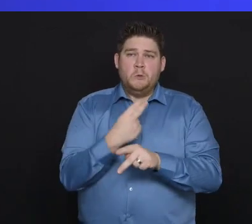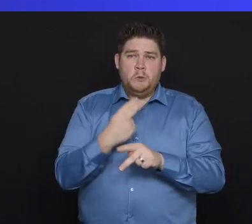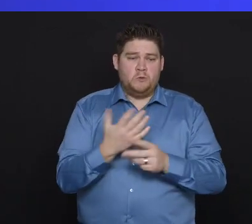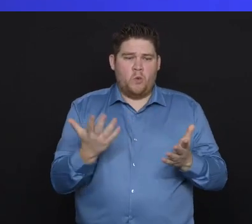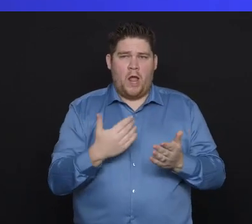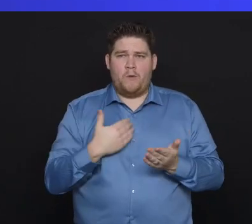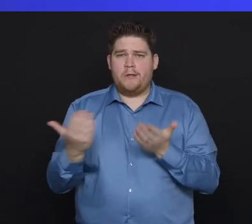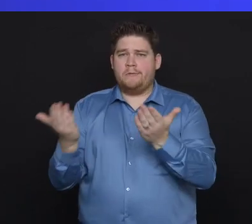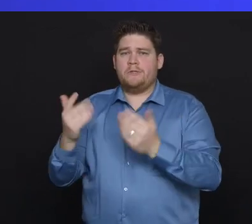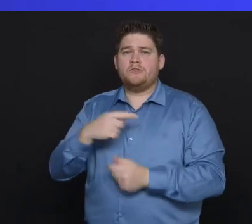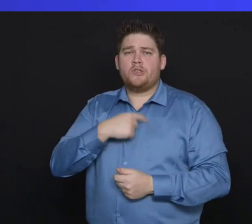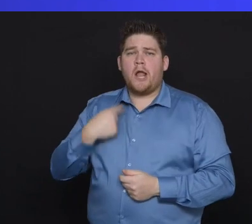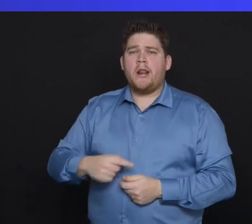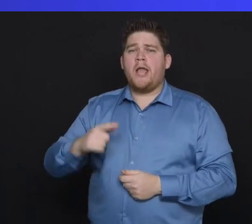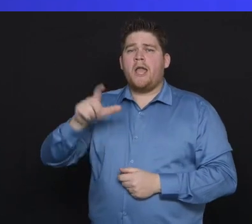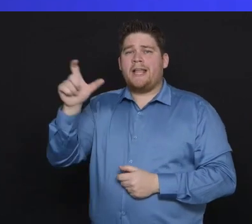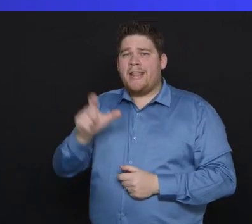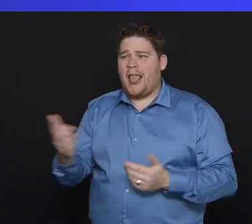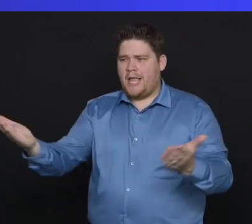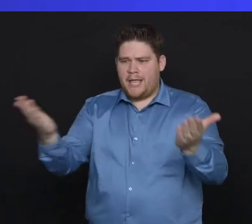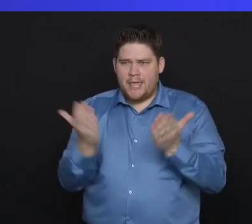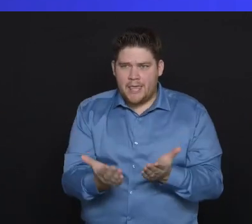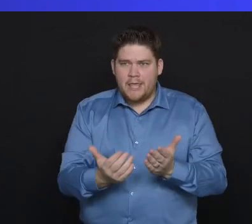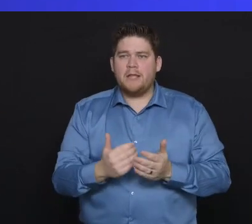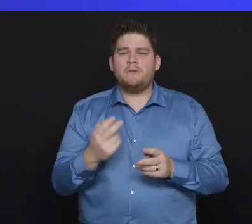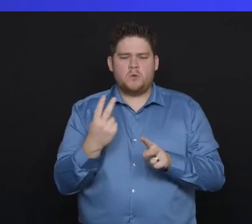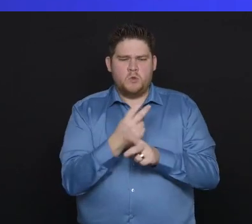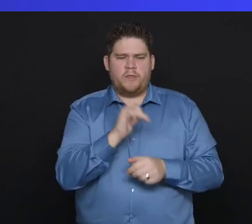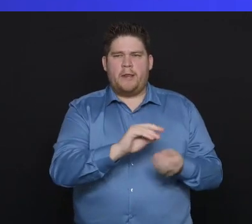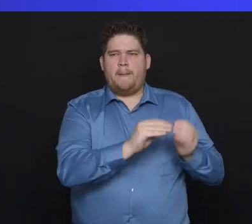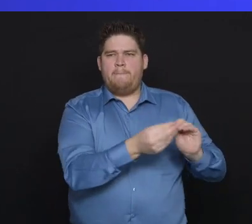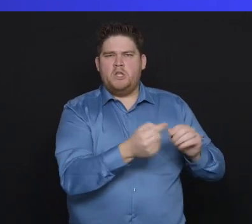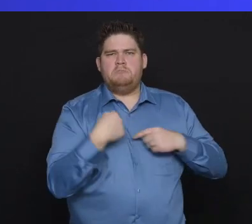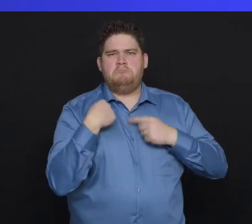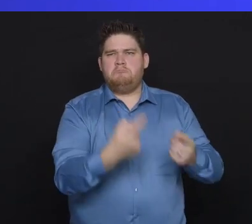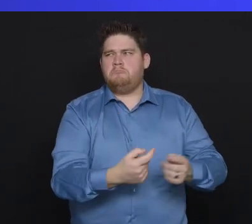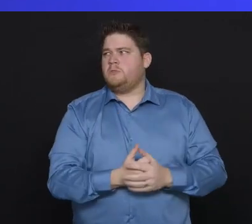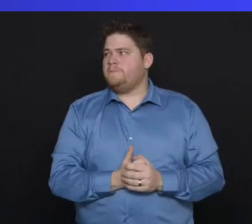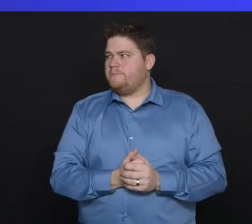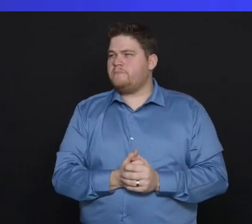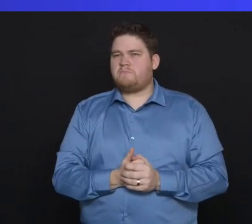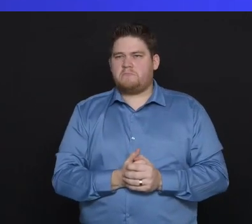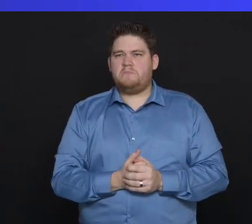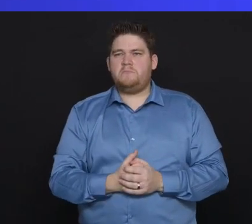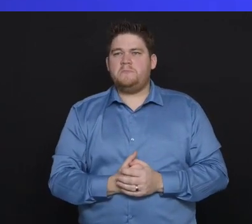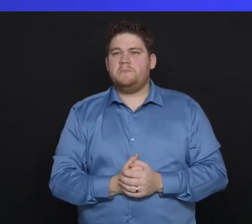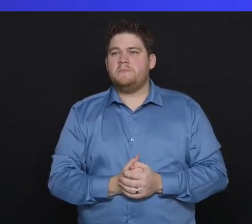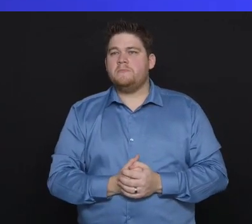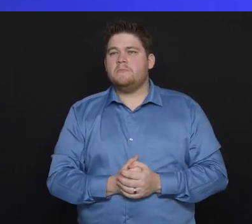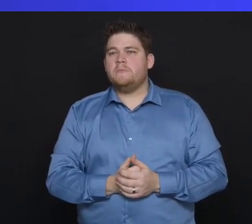our modelers our factoring in the numbers to see if there's anything else we need to prepare for.